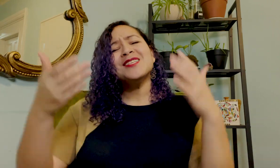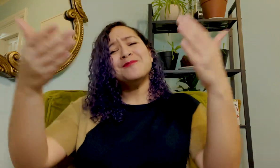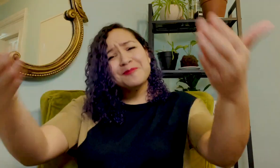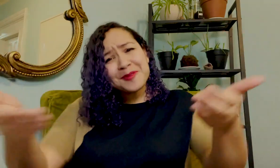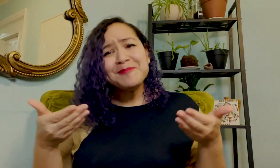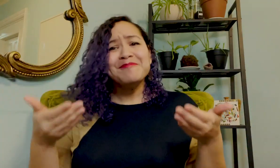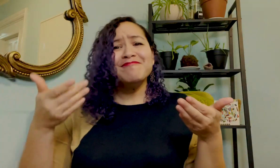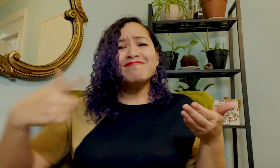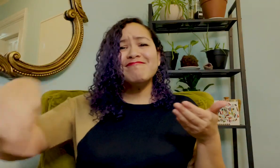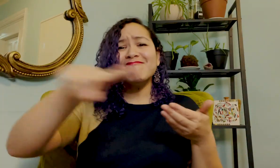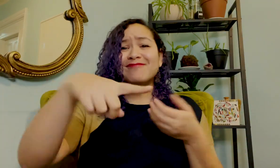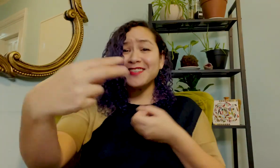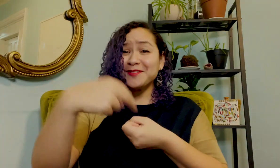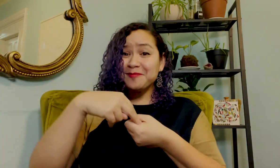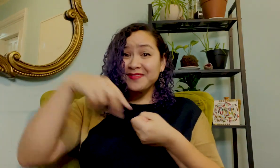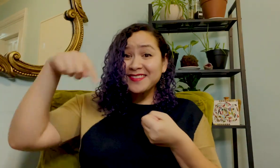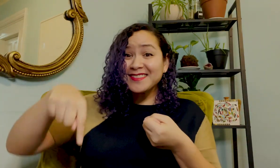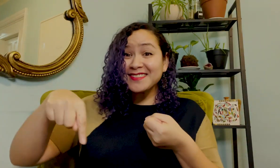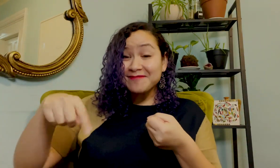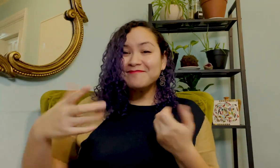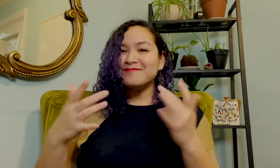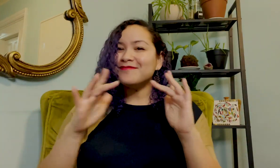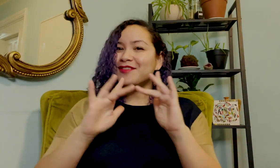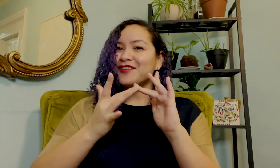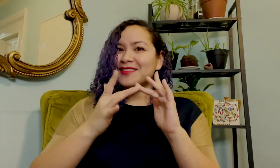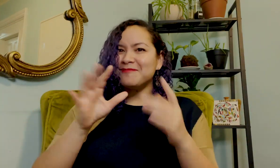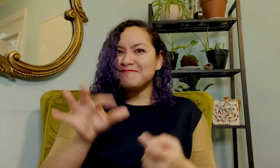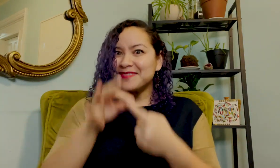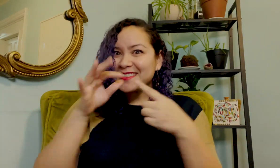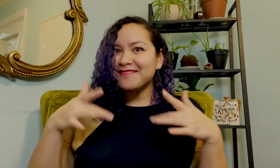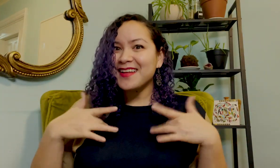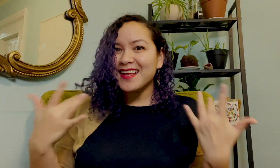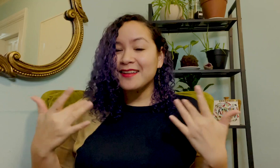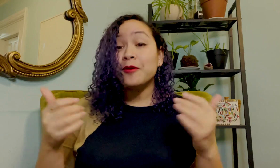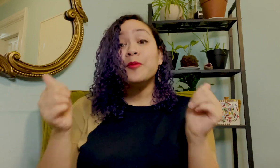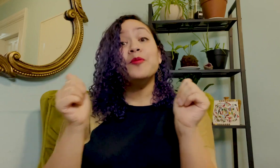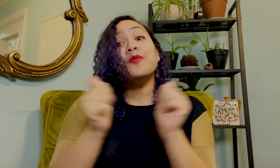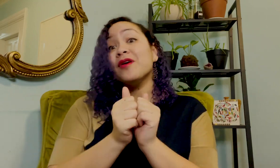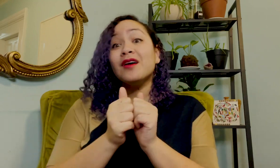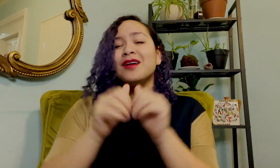I want to welcome you to this virtual special event with